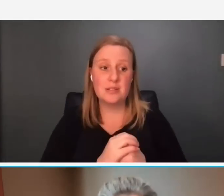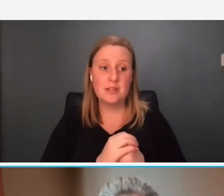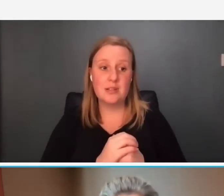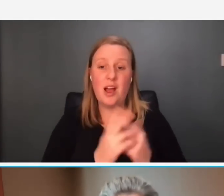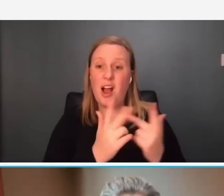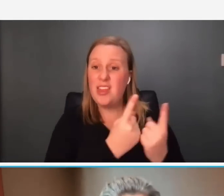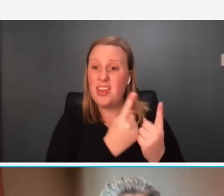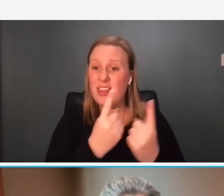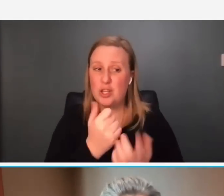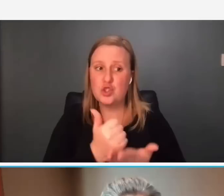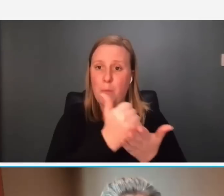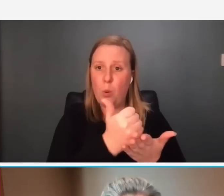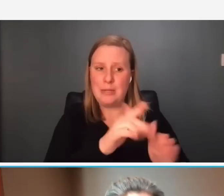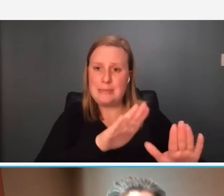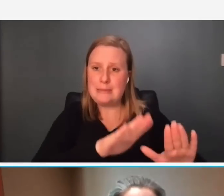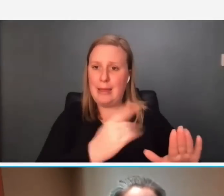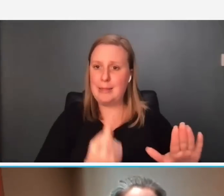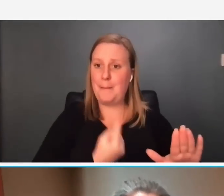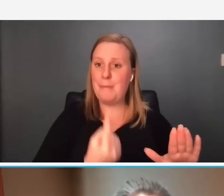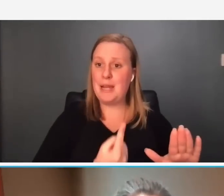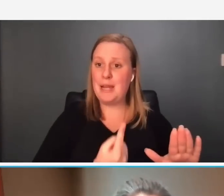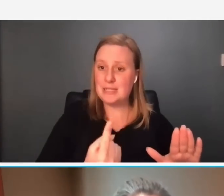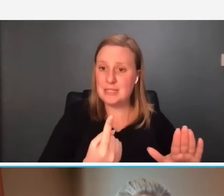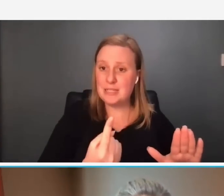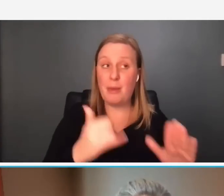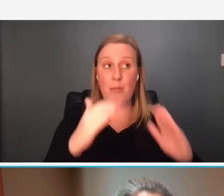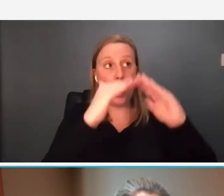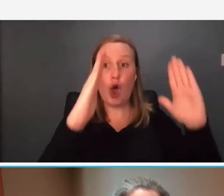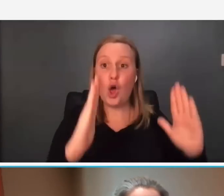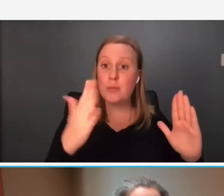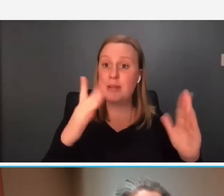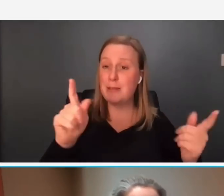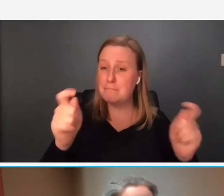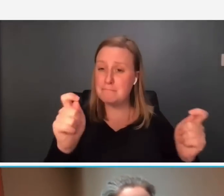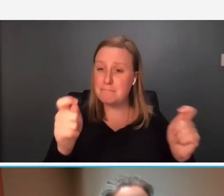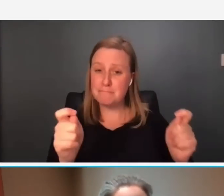can make the most impact. Finally the reforms should result in a simpler aged